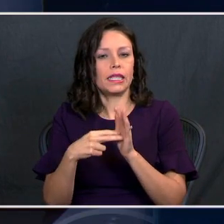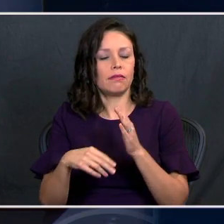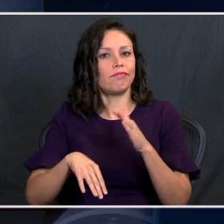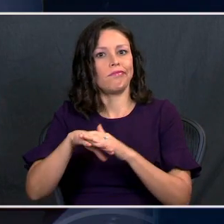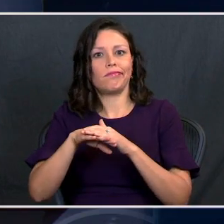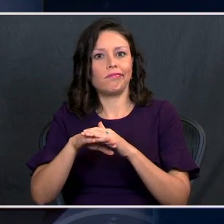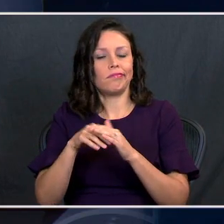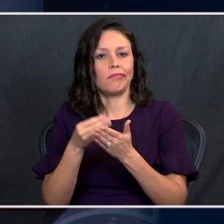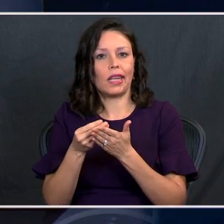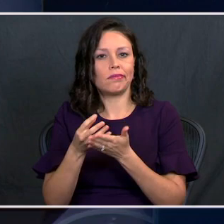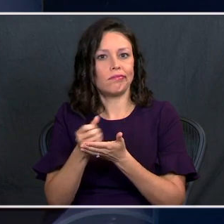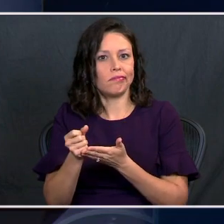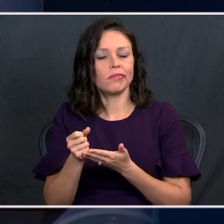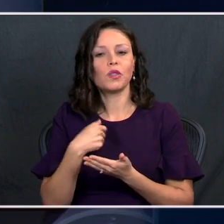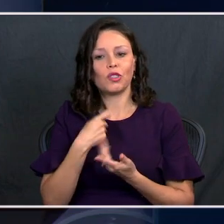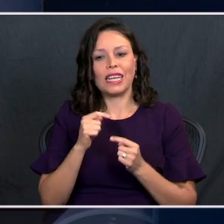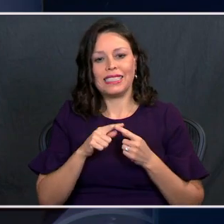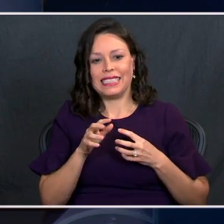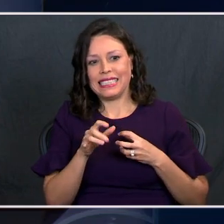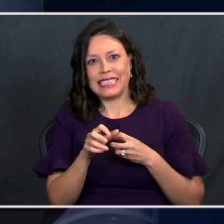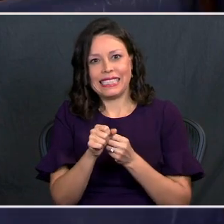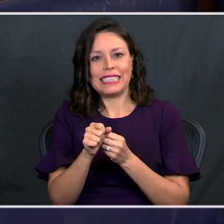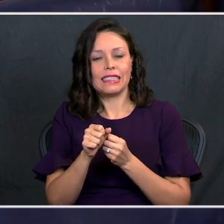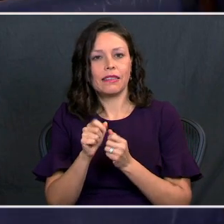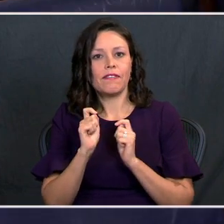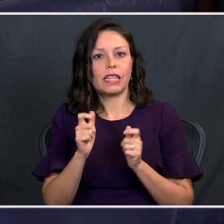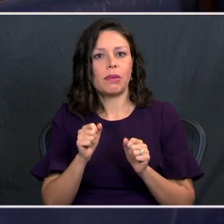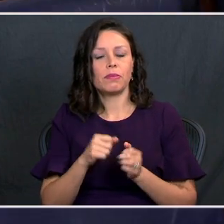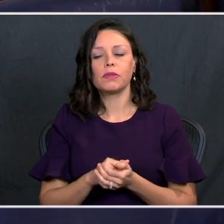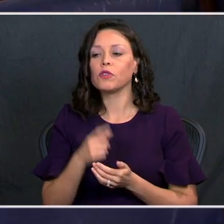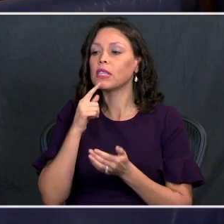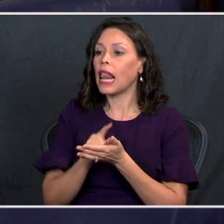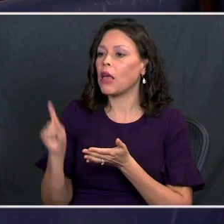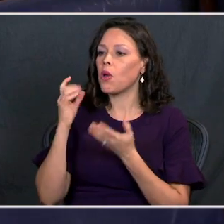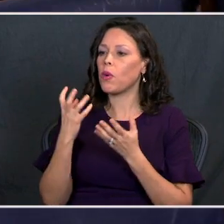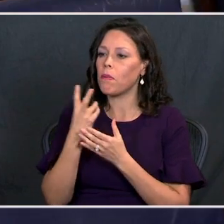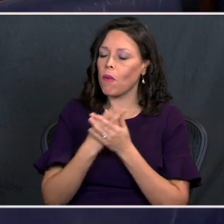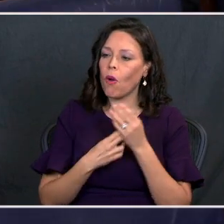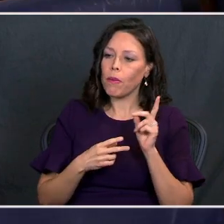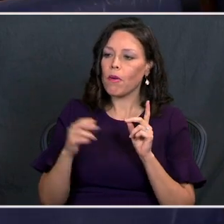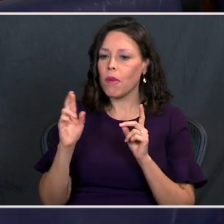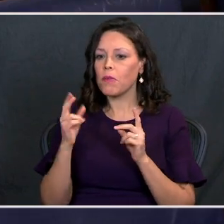and rapidly, as quickly as possible. The Press: So you said, last week, he wants it to be bipartisan. Of course, we've already seen the Republicans